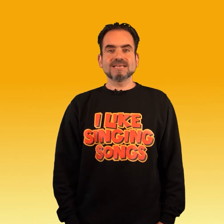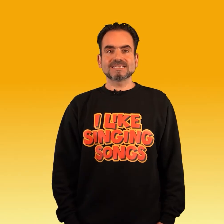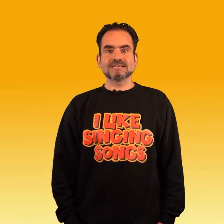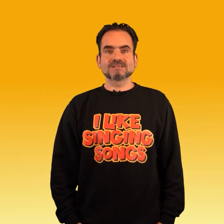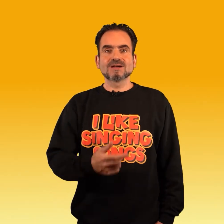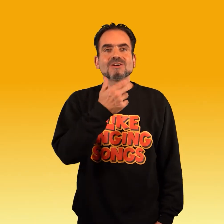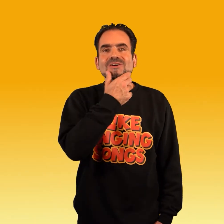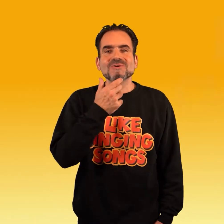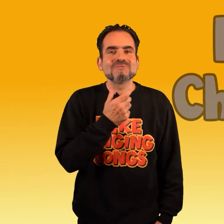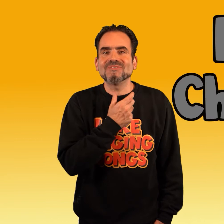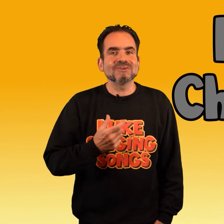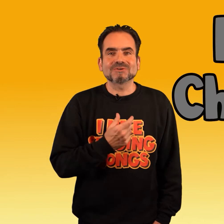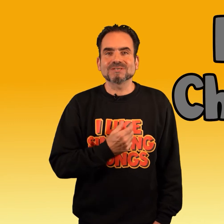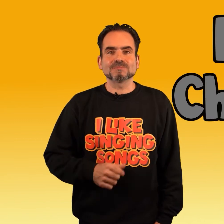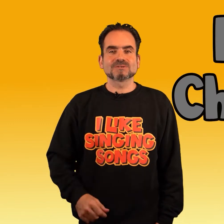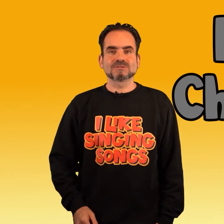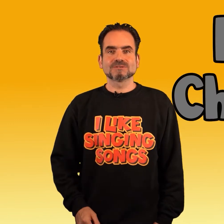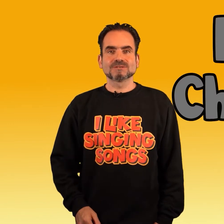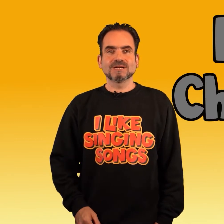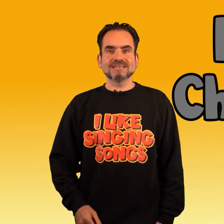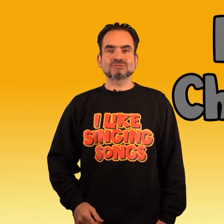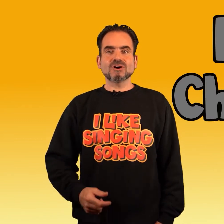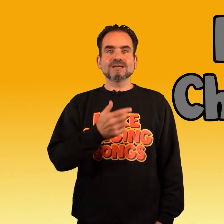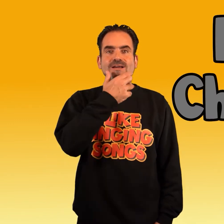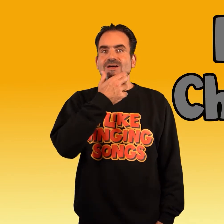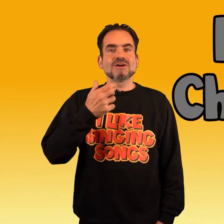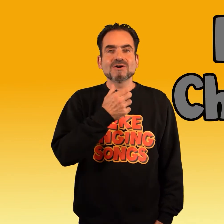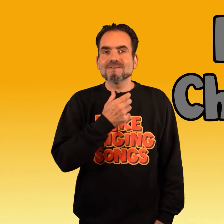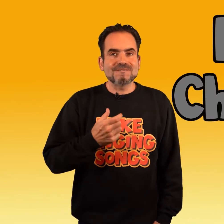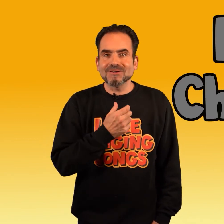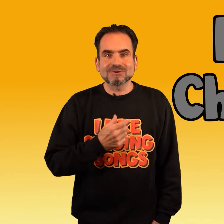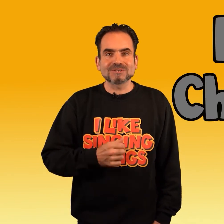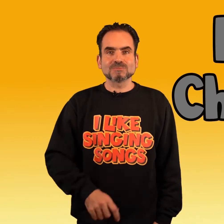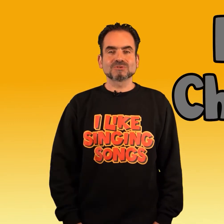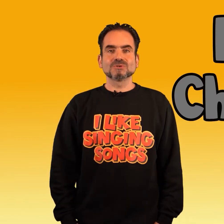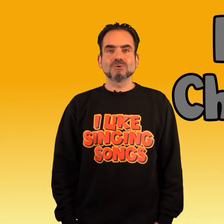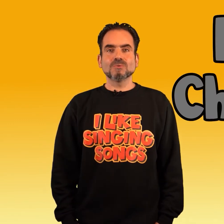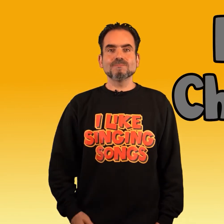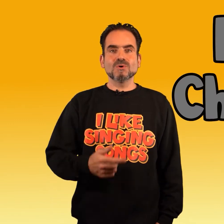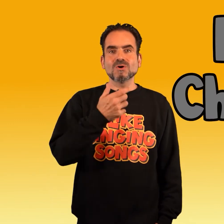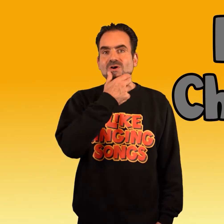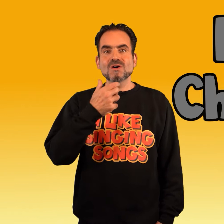This is Father Christmas. Let's try Father Christmas. One more Father Christmas.